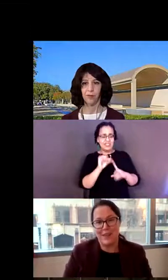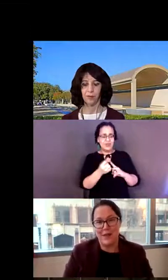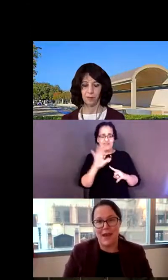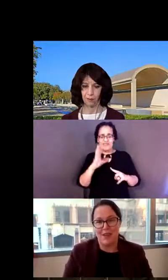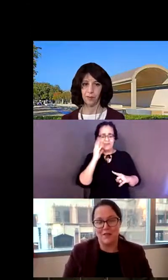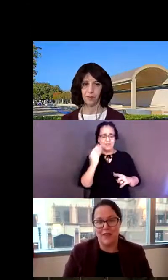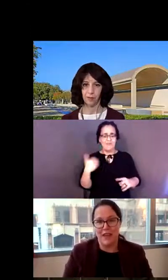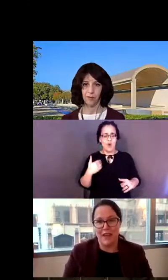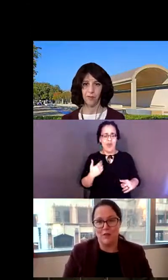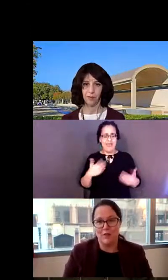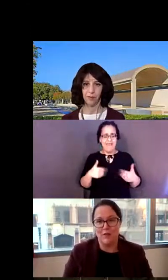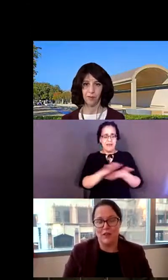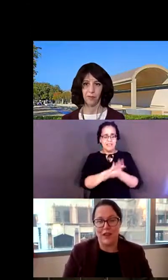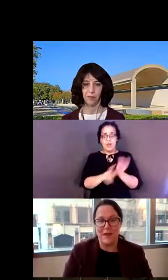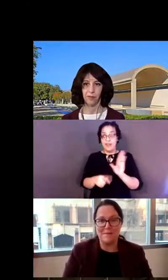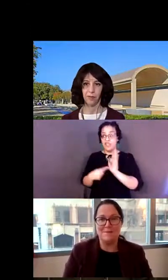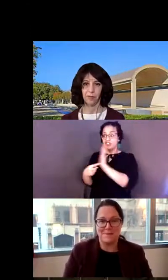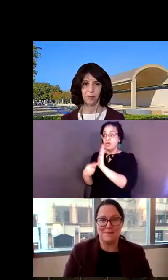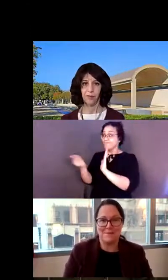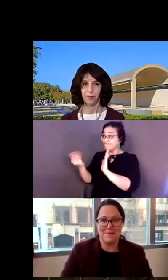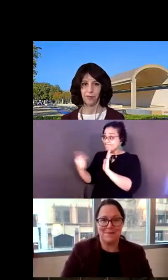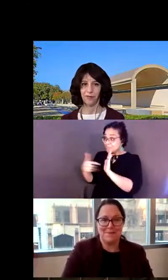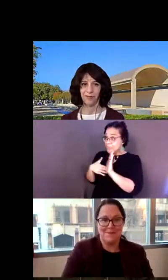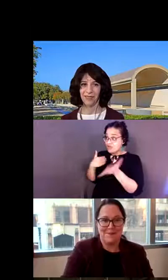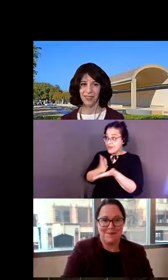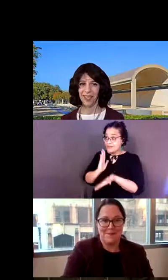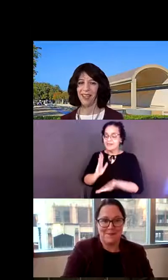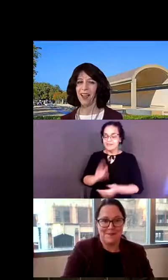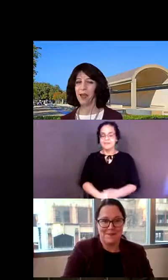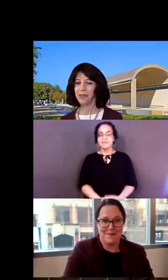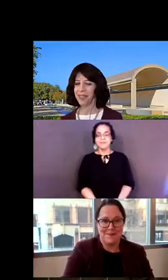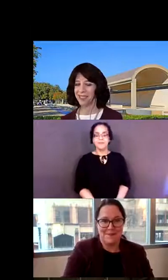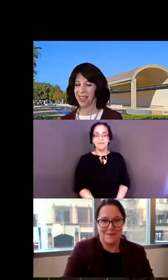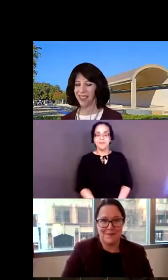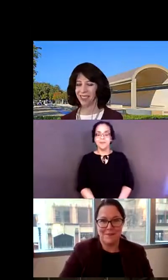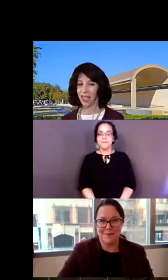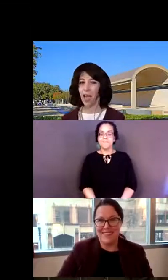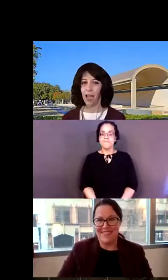pass off and move forward that way.